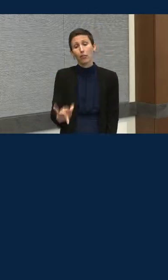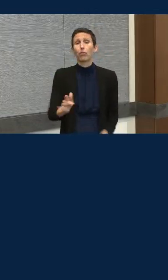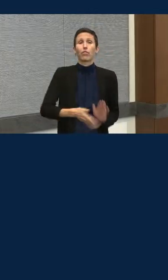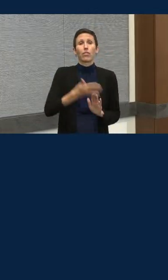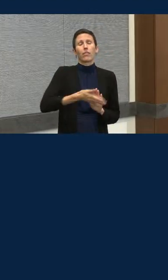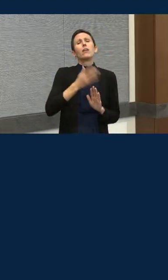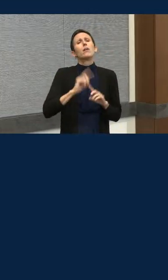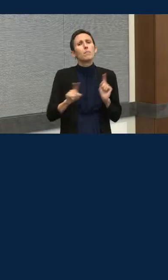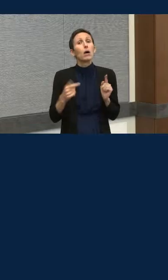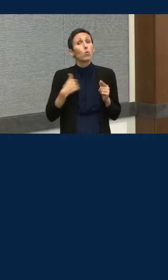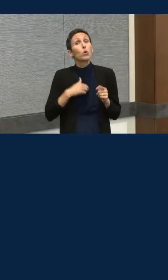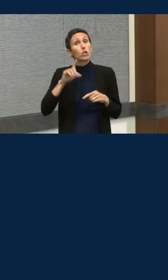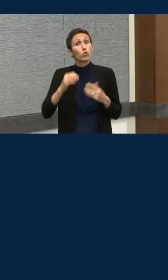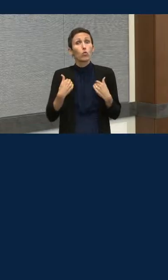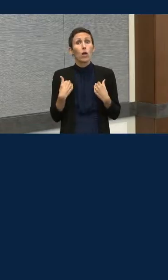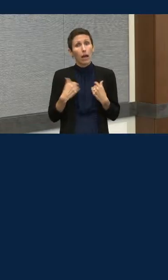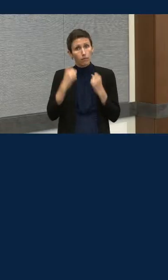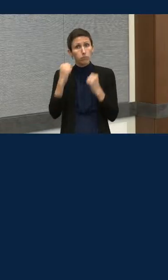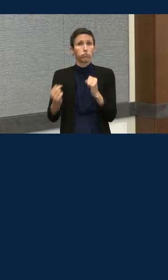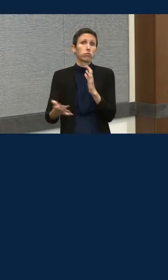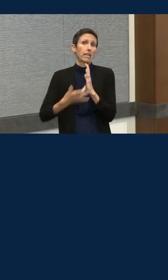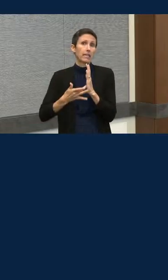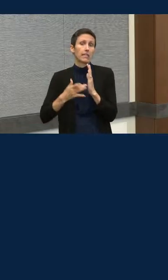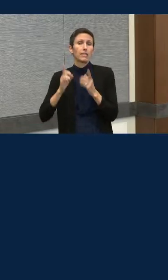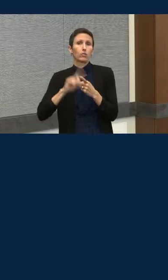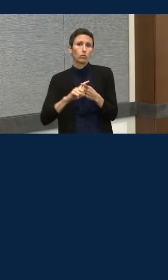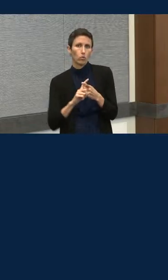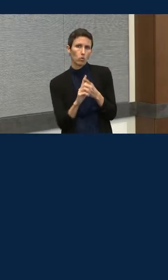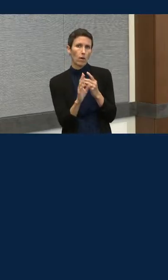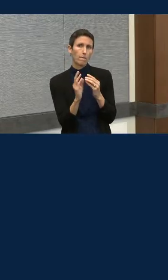established techniques for compensating for the